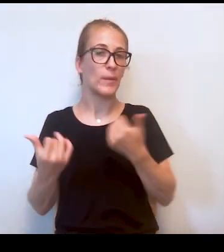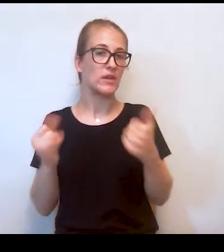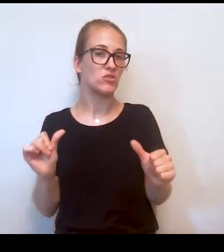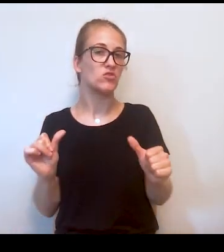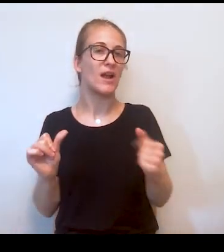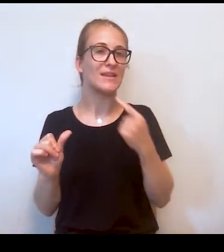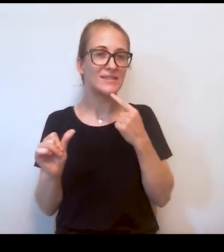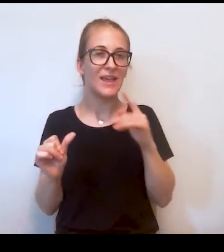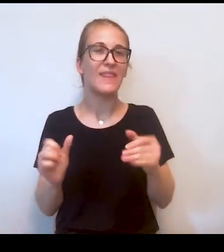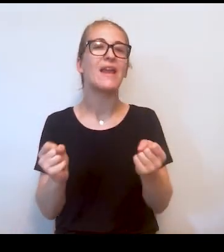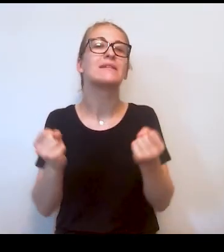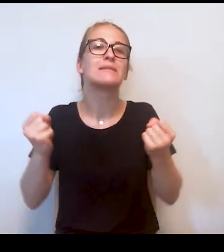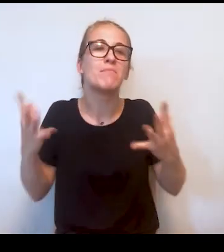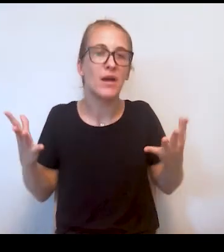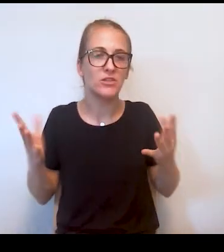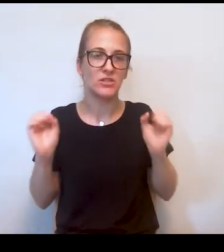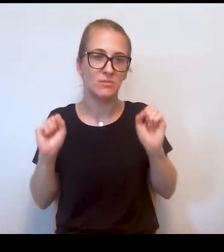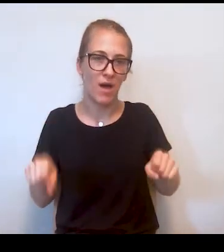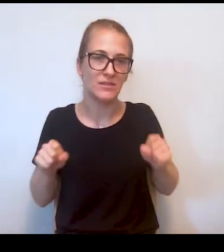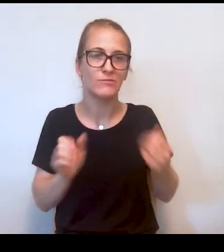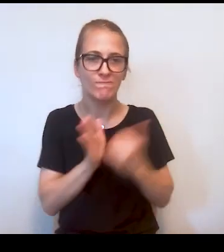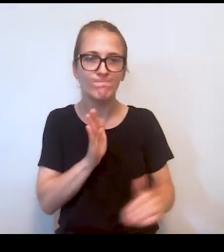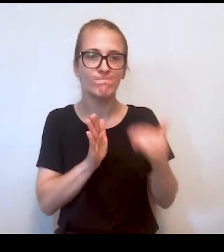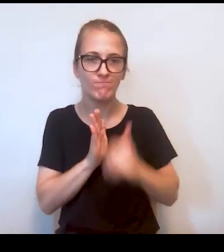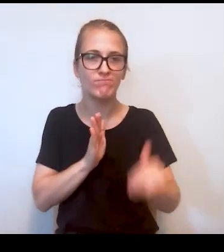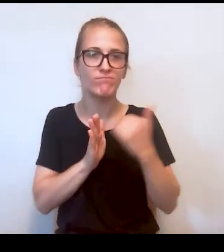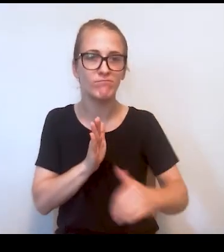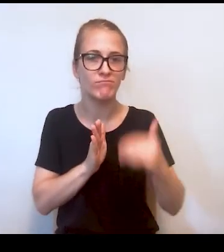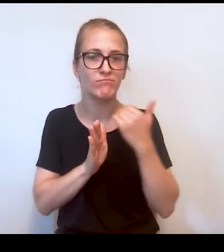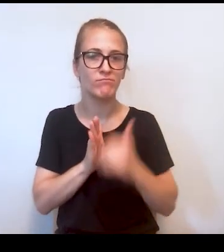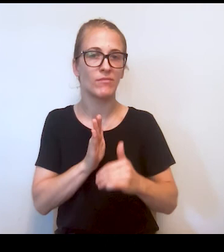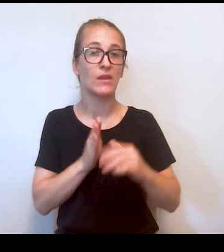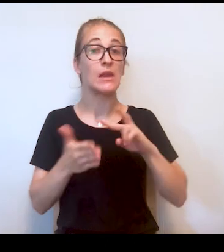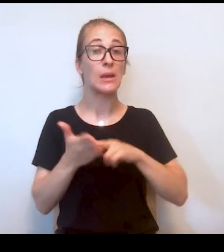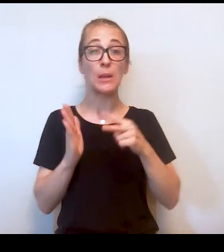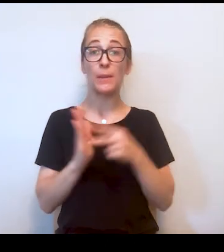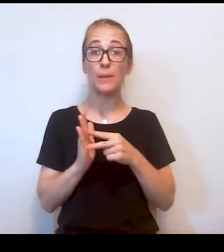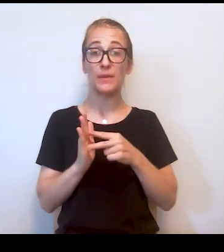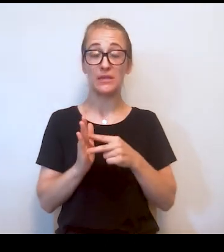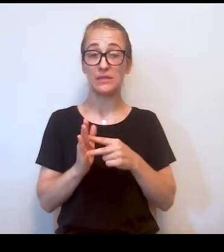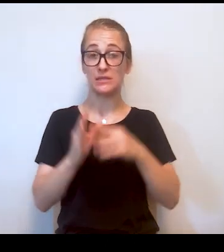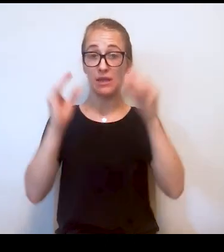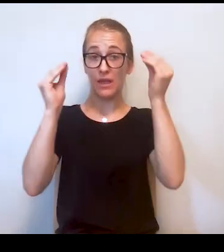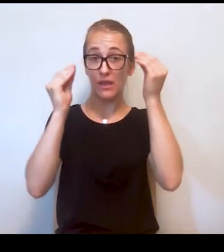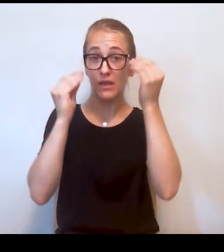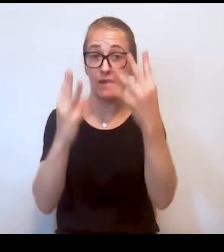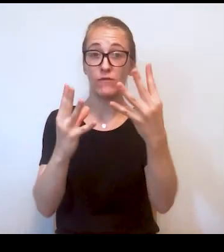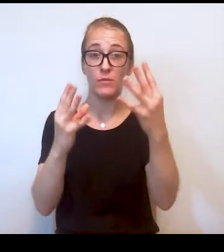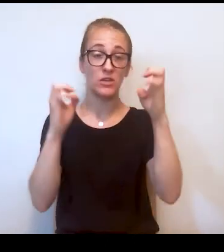about the history of this erasure and the current state of care neglect starts to reach people,